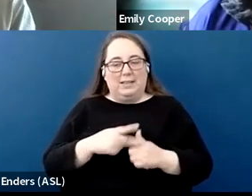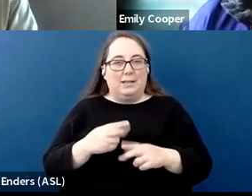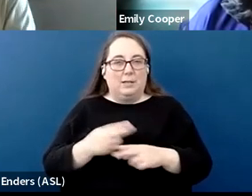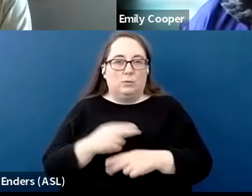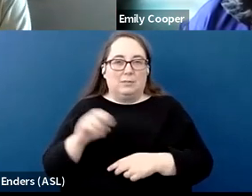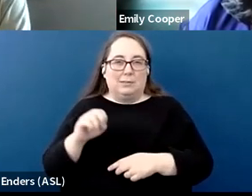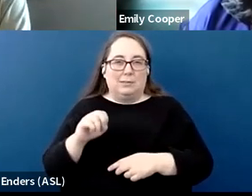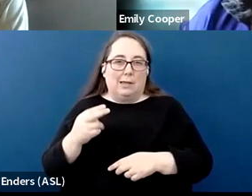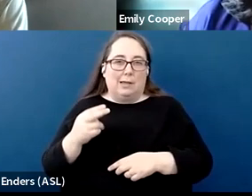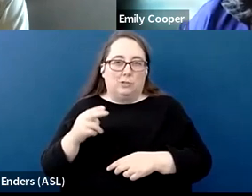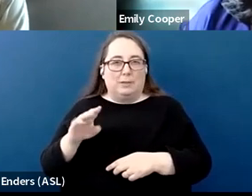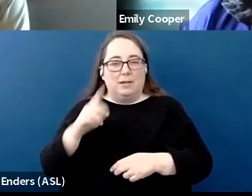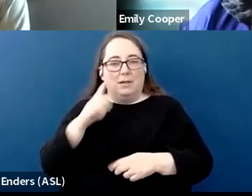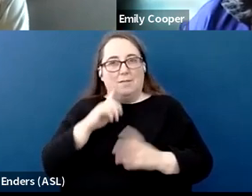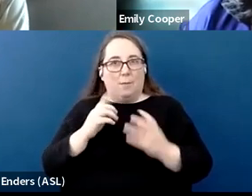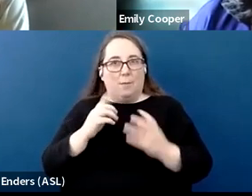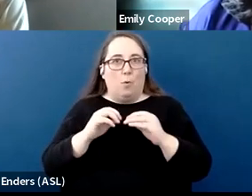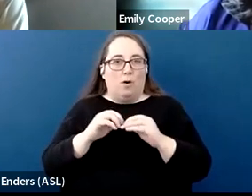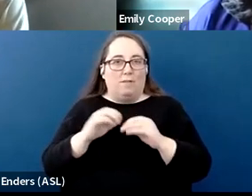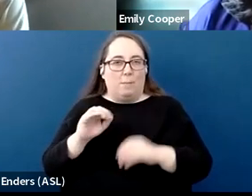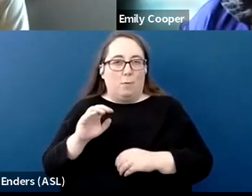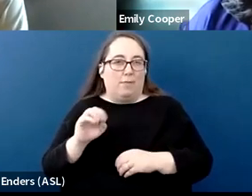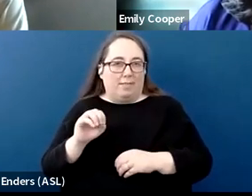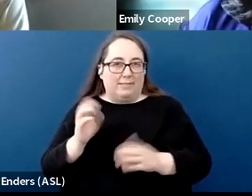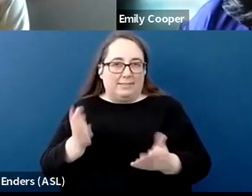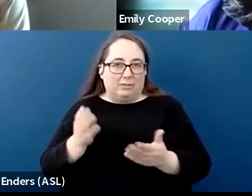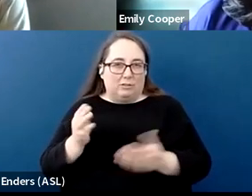people who need them.